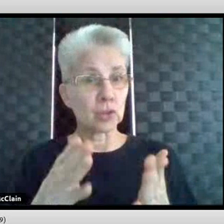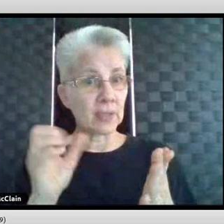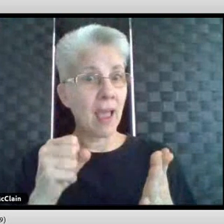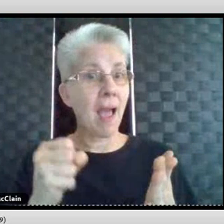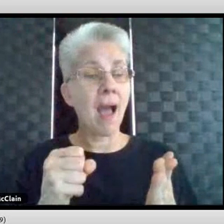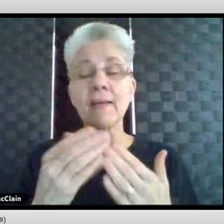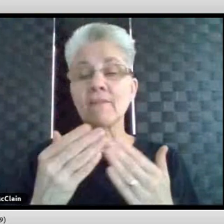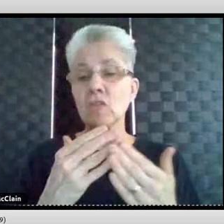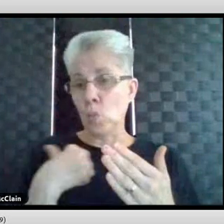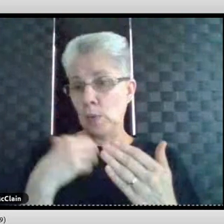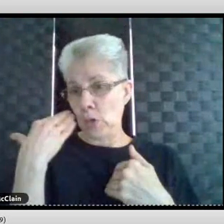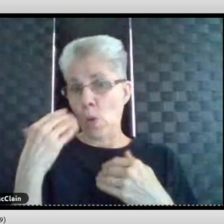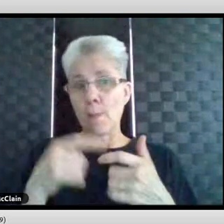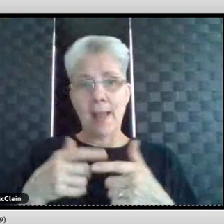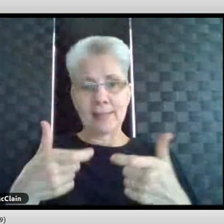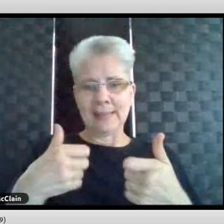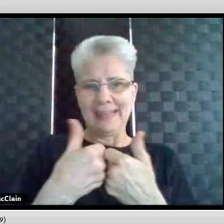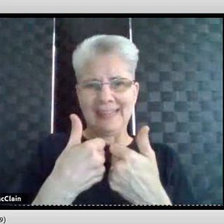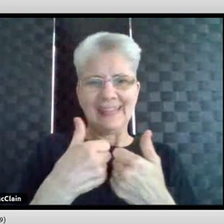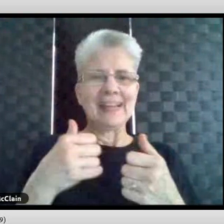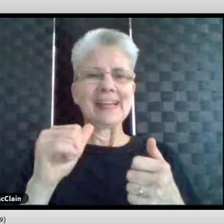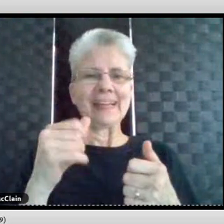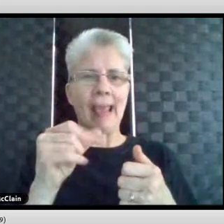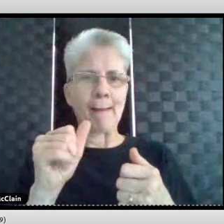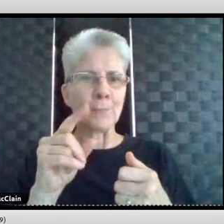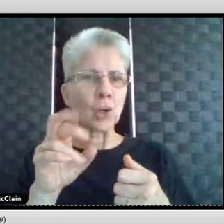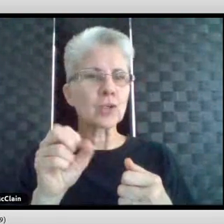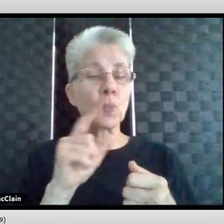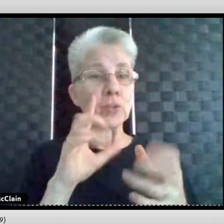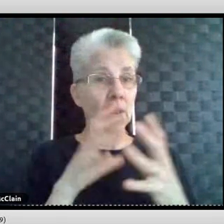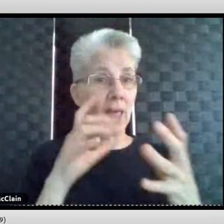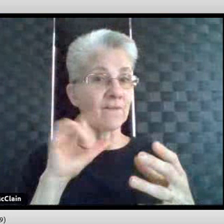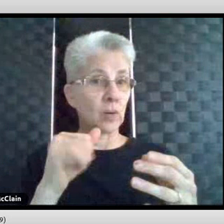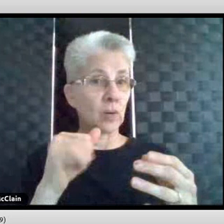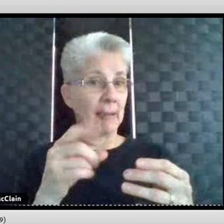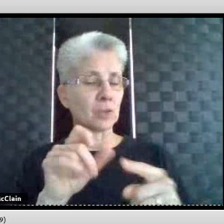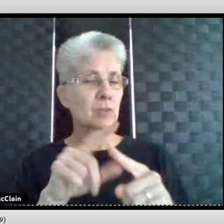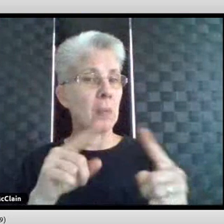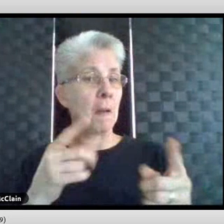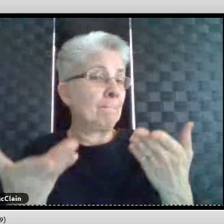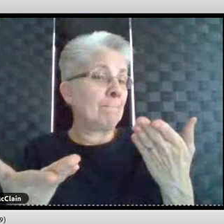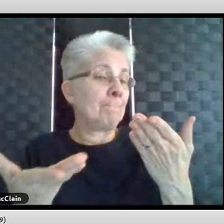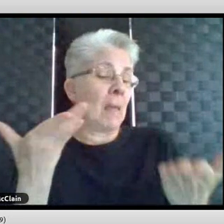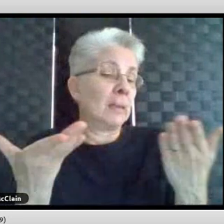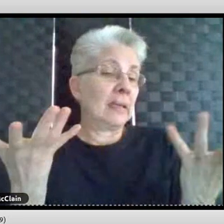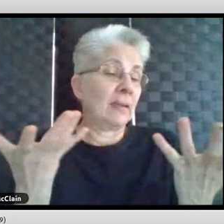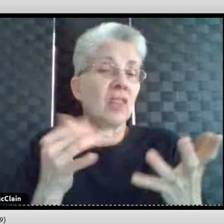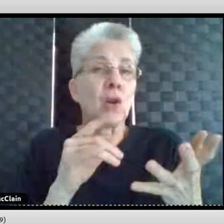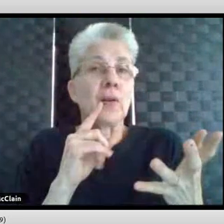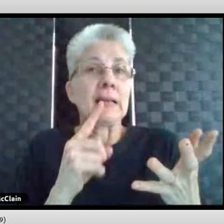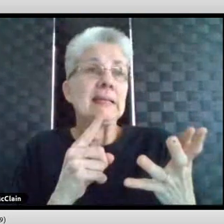Even though we know about gamers -- We maybe do a lot for gamers, but maybe there's a marketing